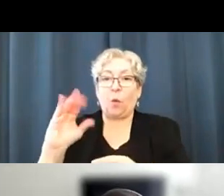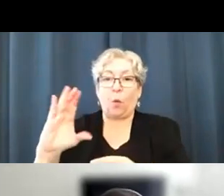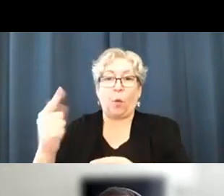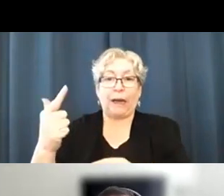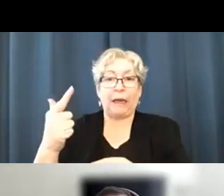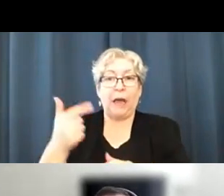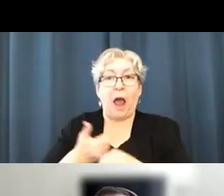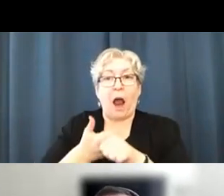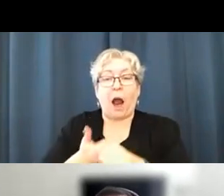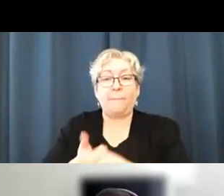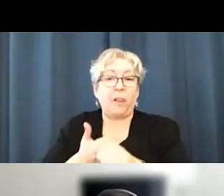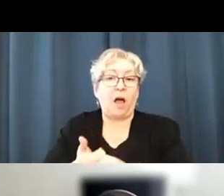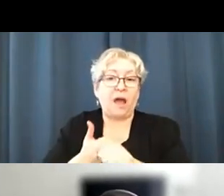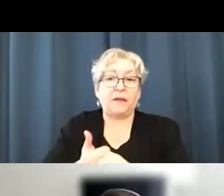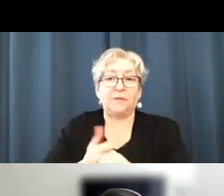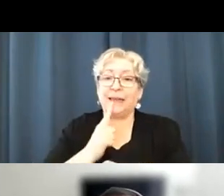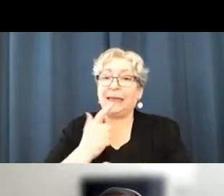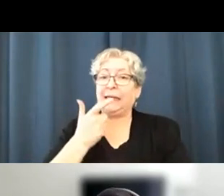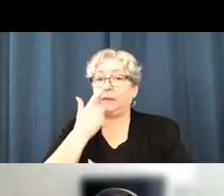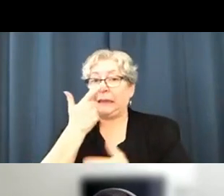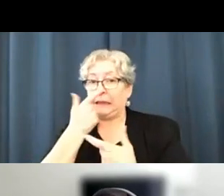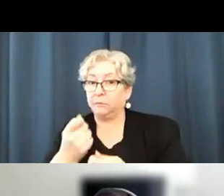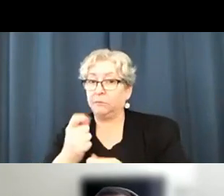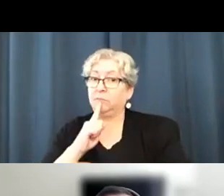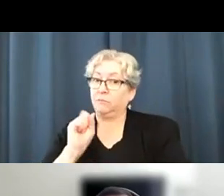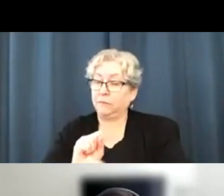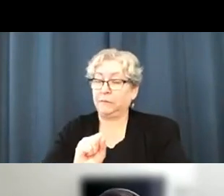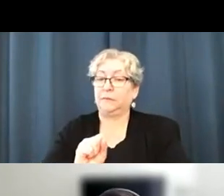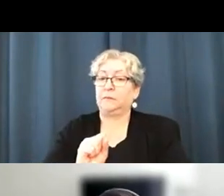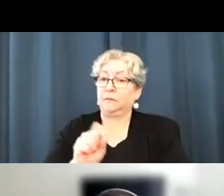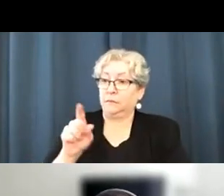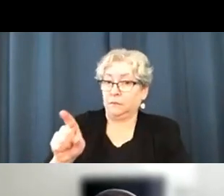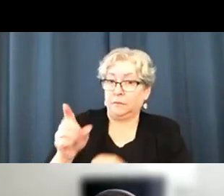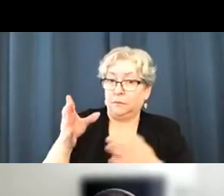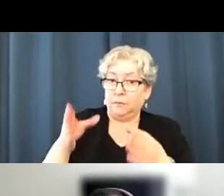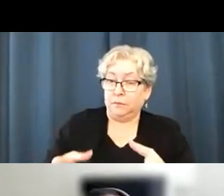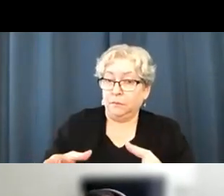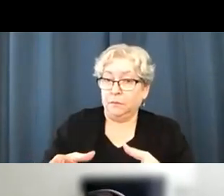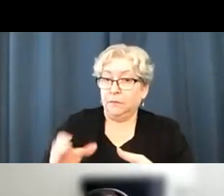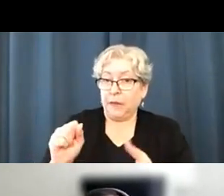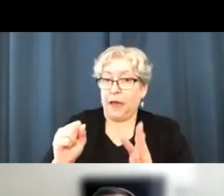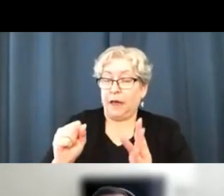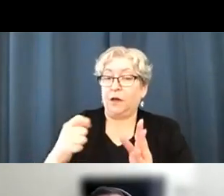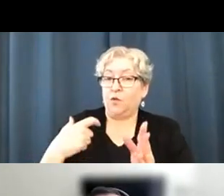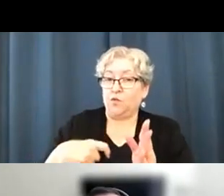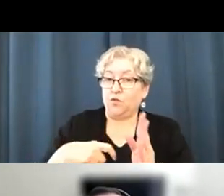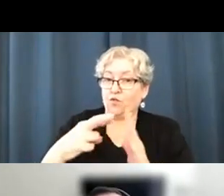because we care more whether or not somebody can get something done. We wanna know whether or not somebody can register on our registration form.